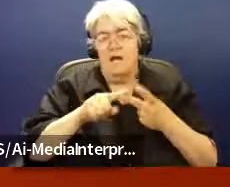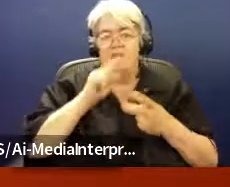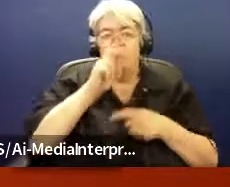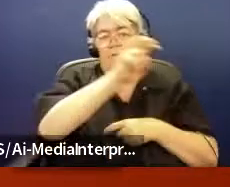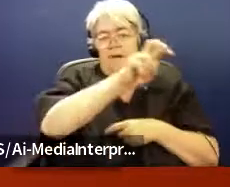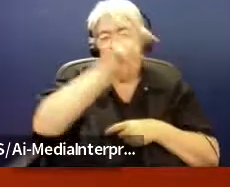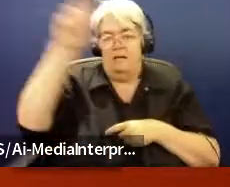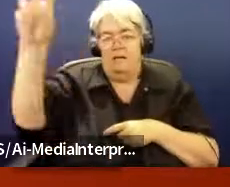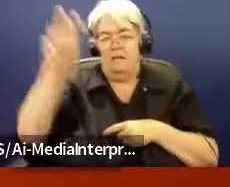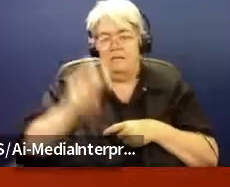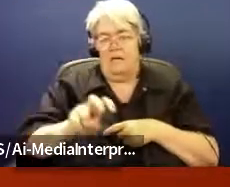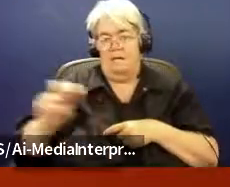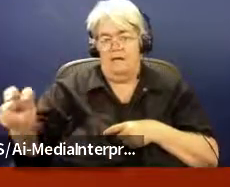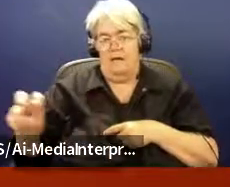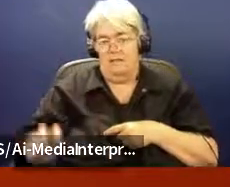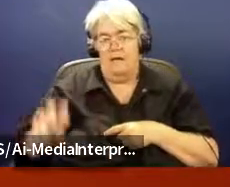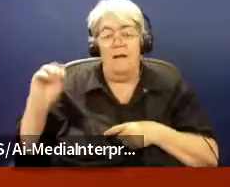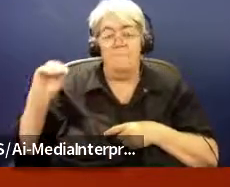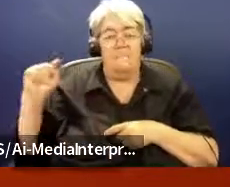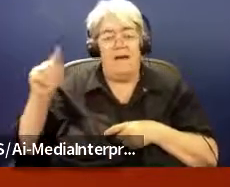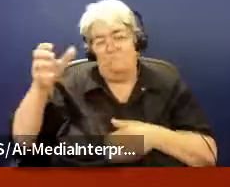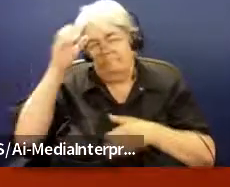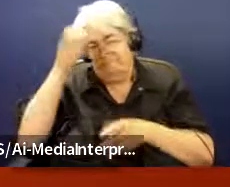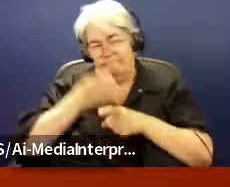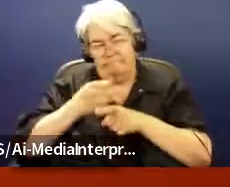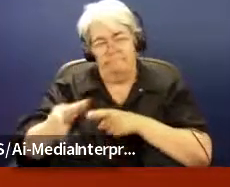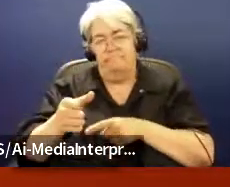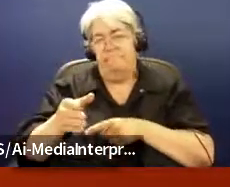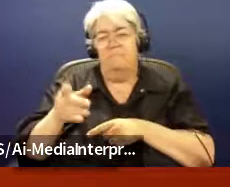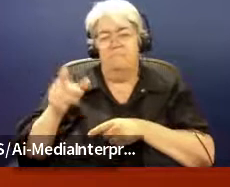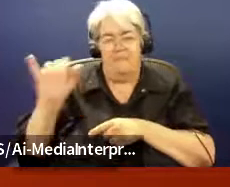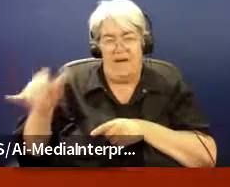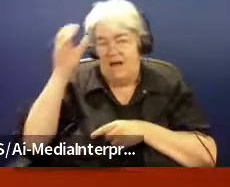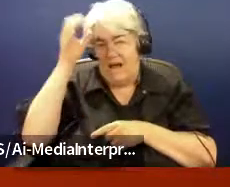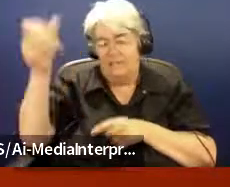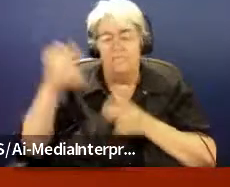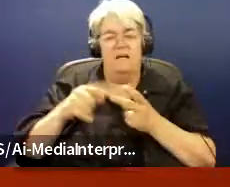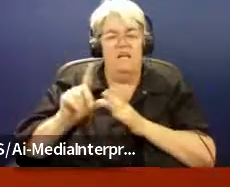Finally, very importantly the last, the R of POOR is robust. Content and user interface has to work with